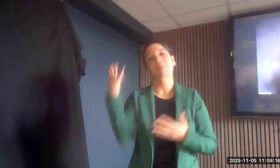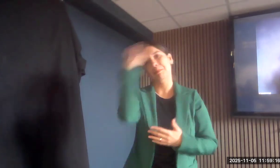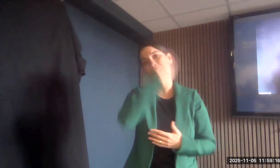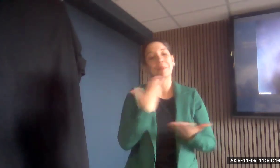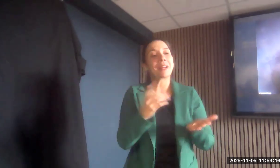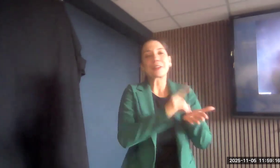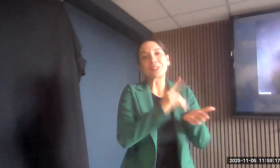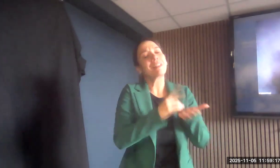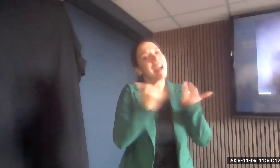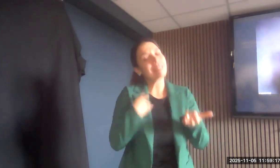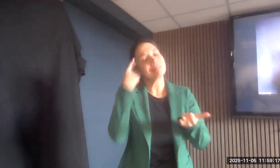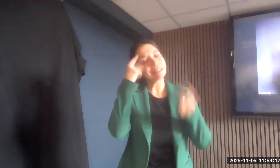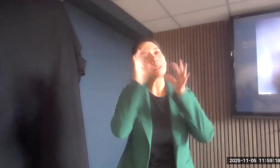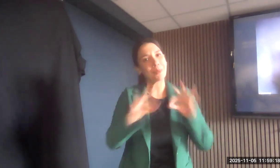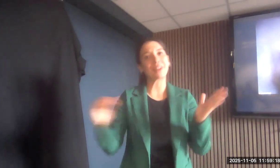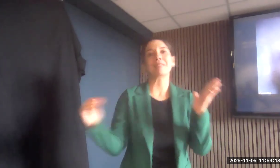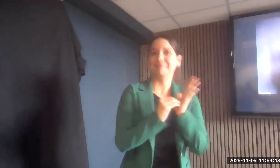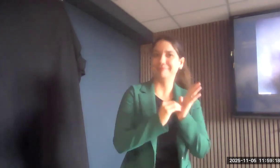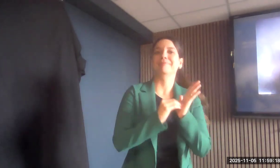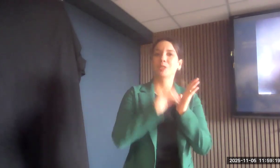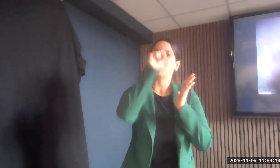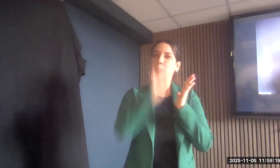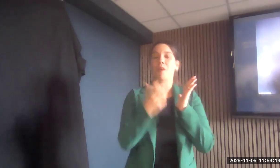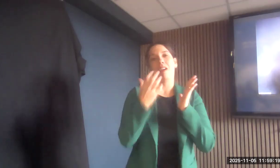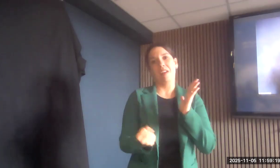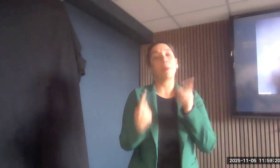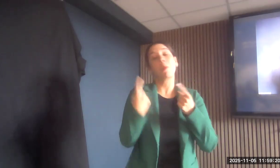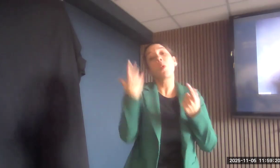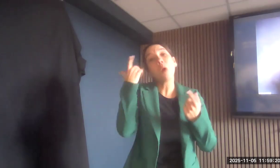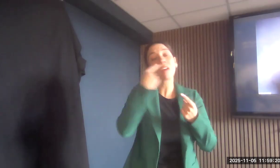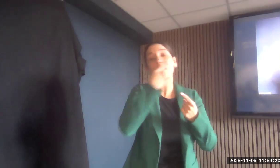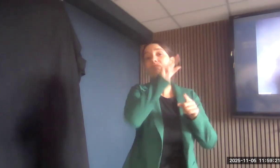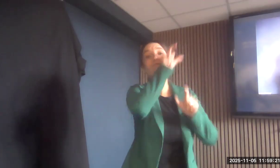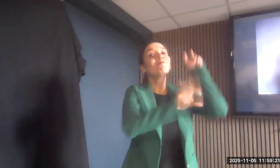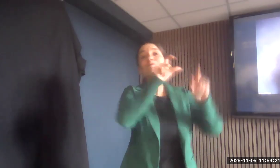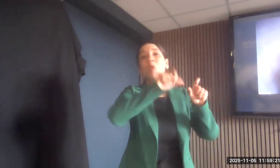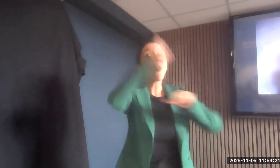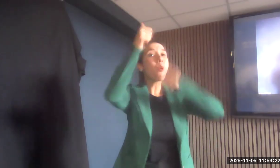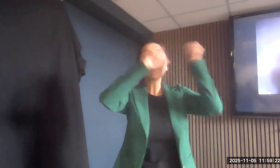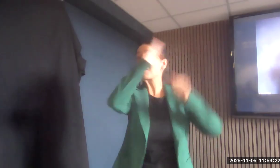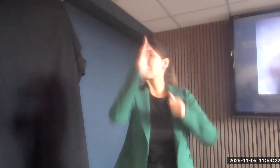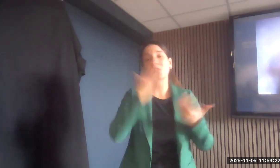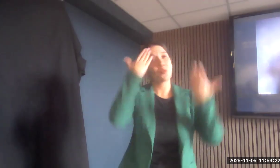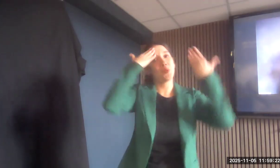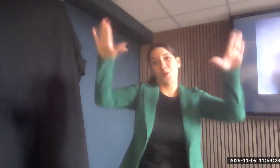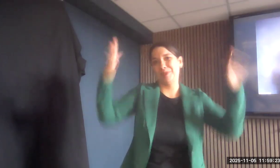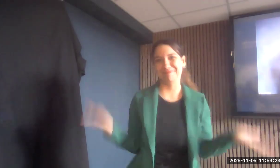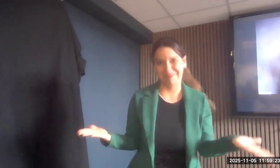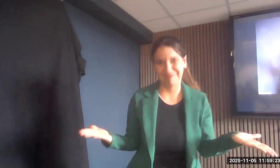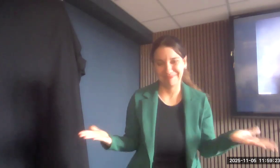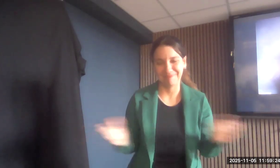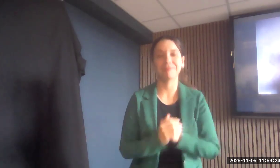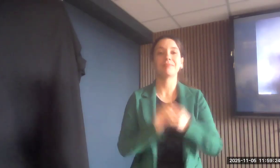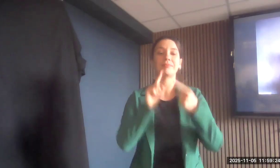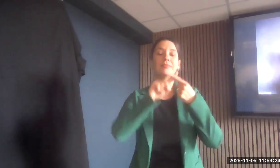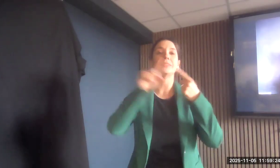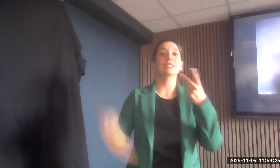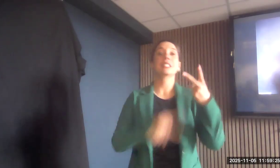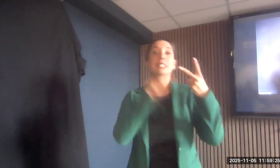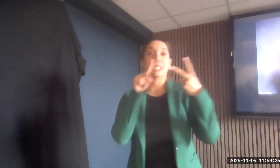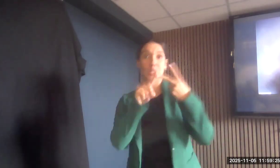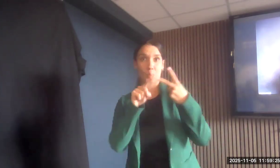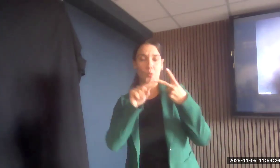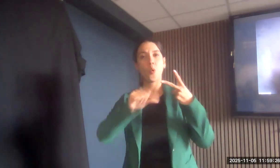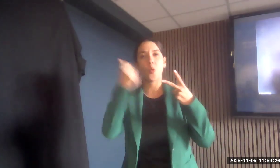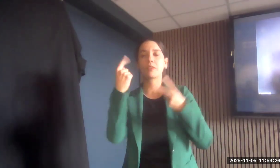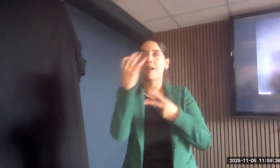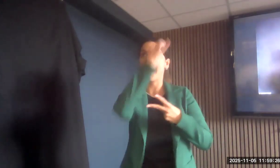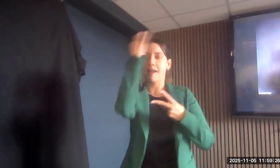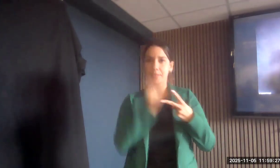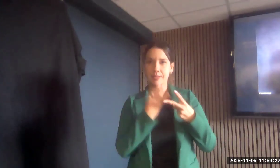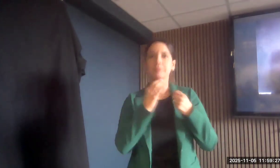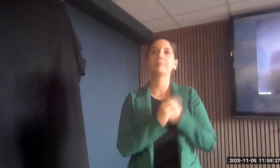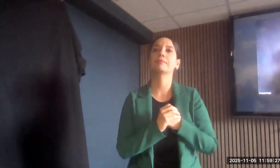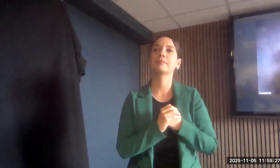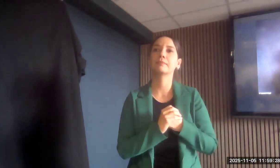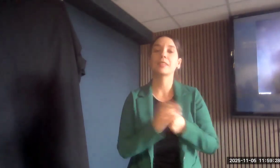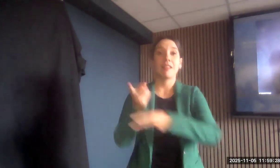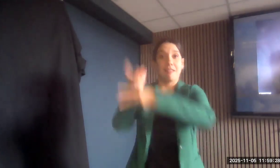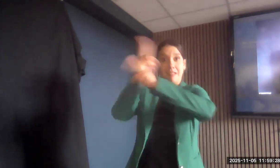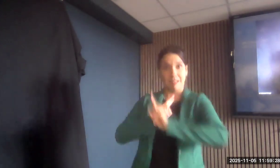And again, we see this influence there. So the dictionary, I think, is again important as a tool to show the history of change of sign language in Brazil, but of course, we don't have all of the stories. So, in answer to your second question.